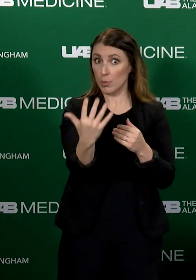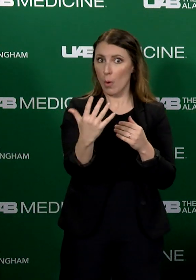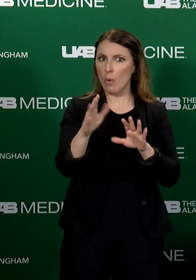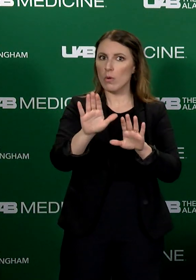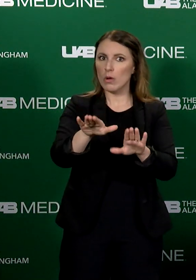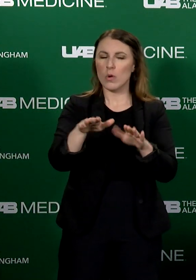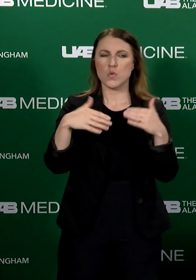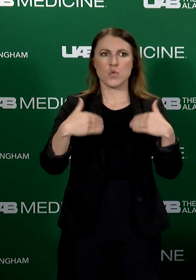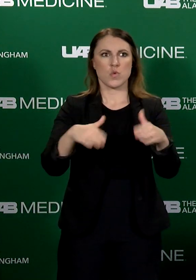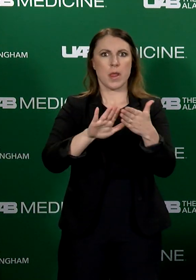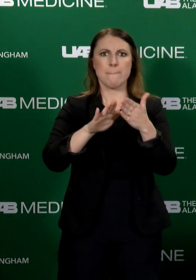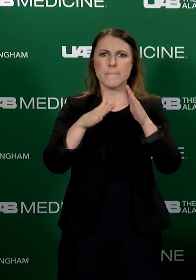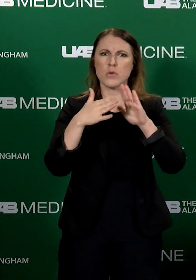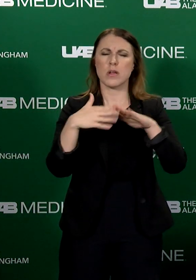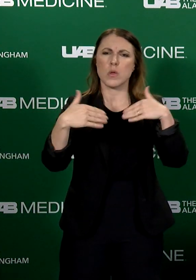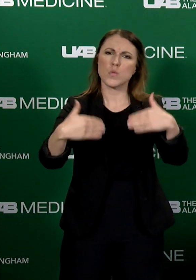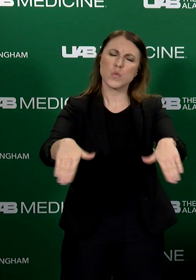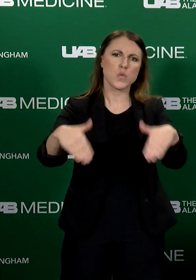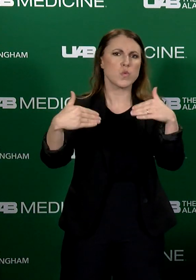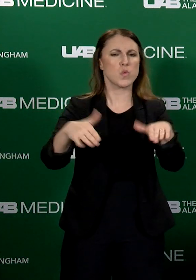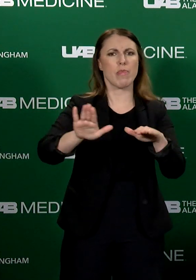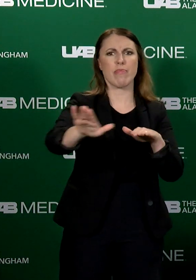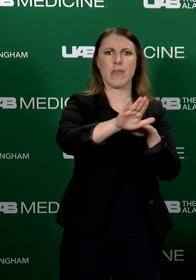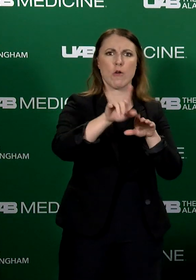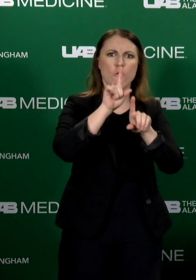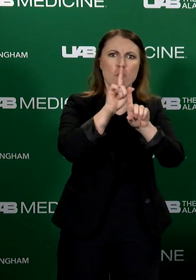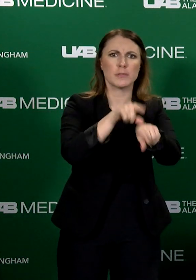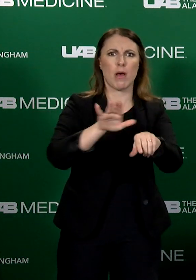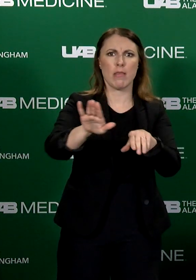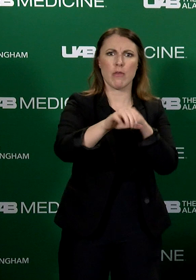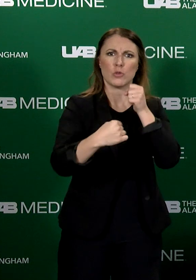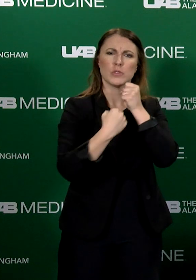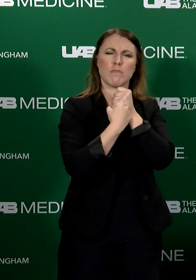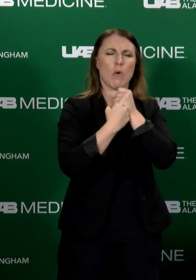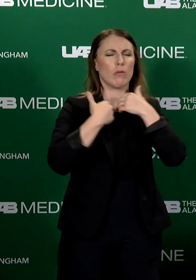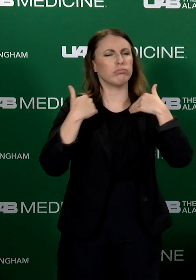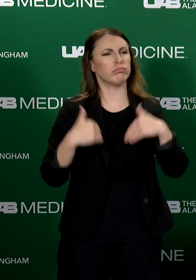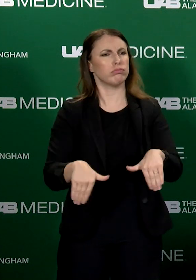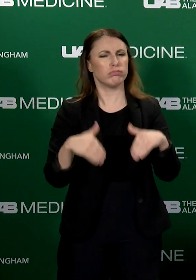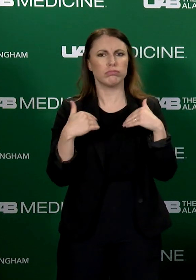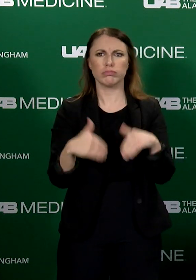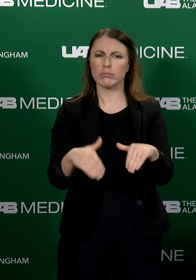unbelievable in their response and we have actually have had to set up some